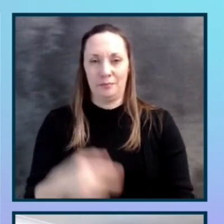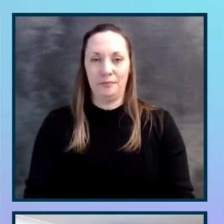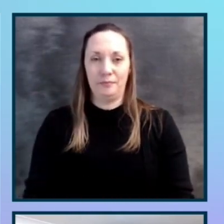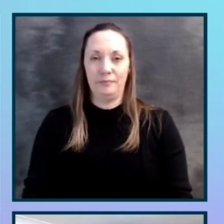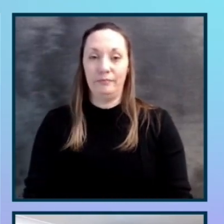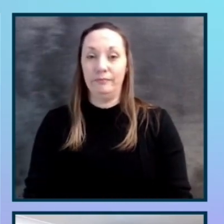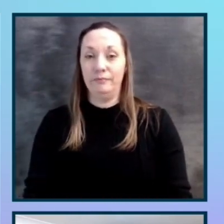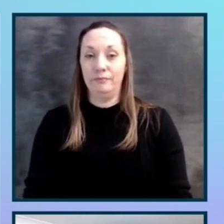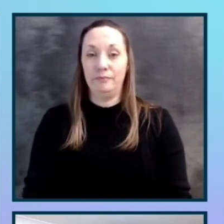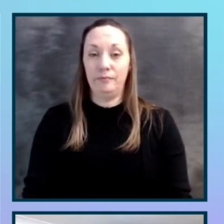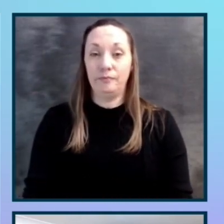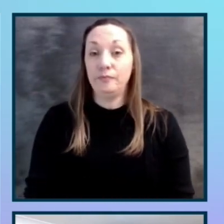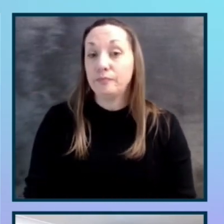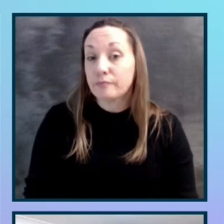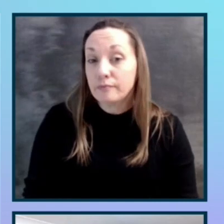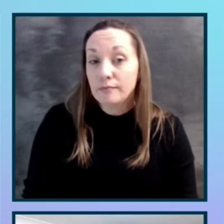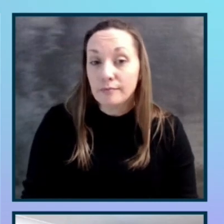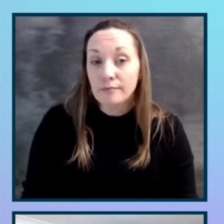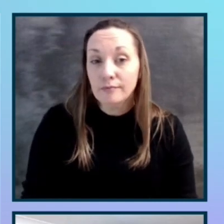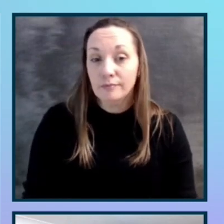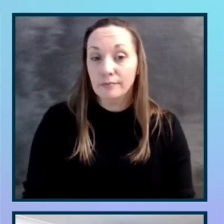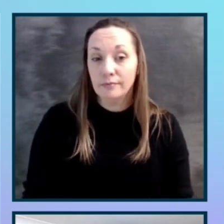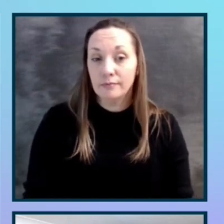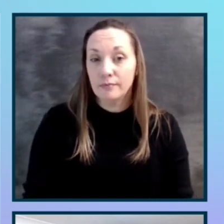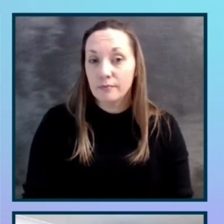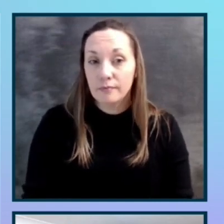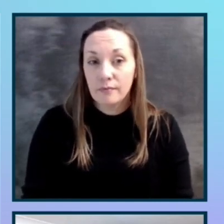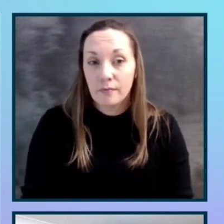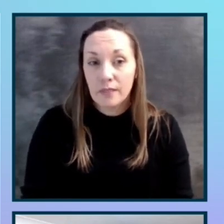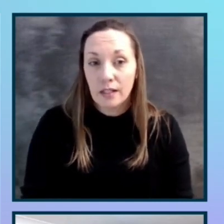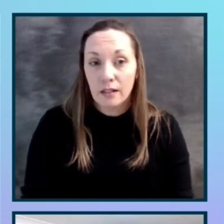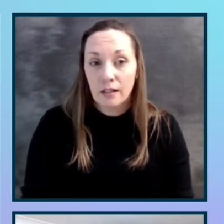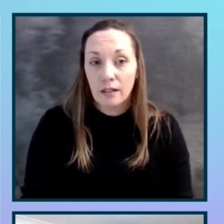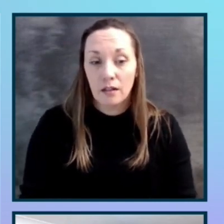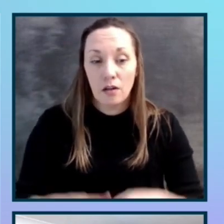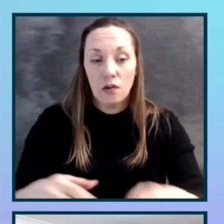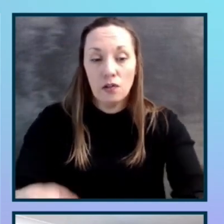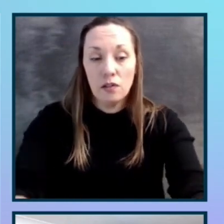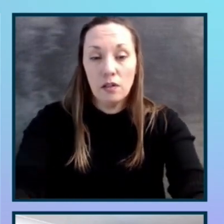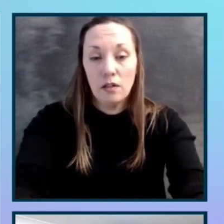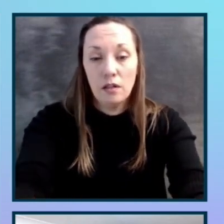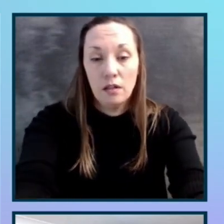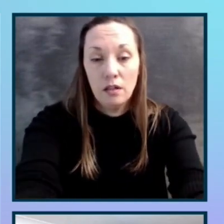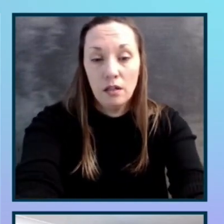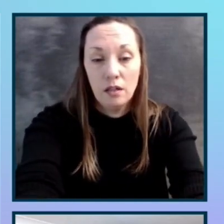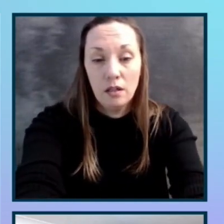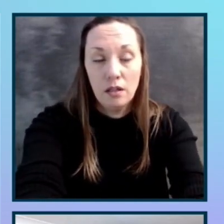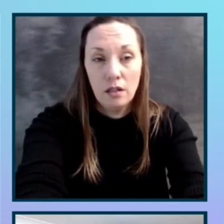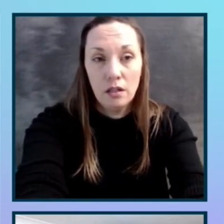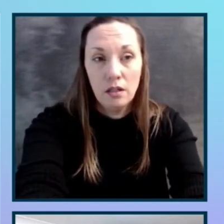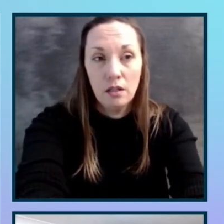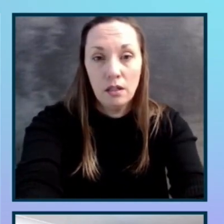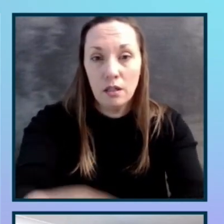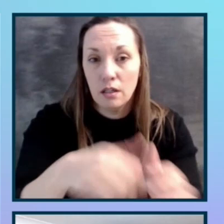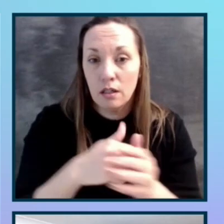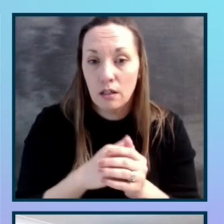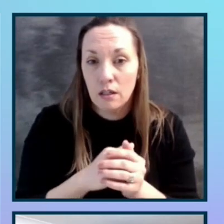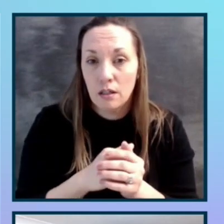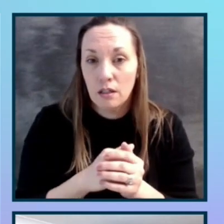[Narrator] Narrate change only game options, settings, language, narrate change only.